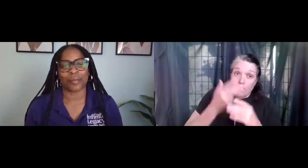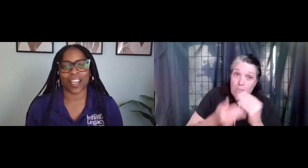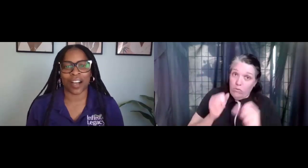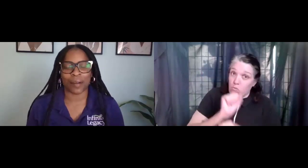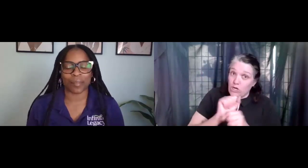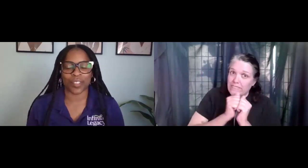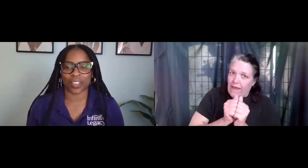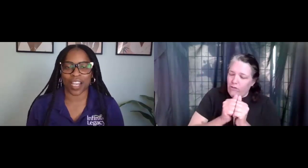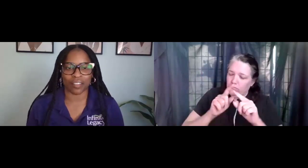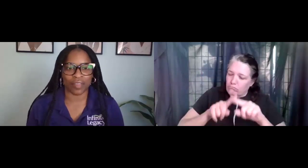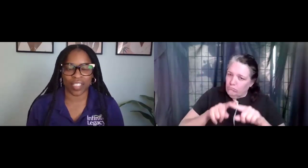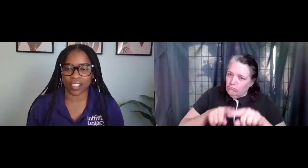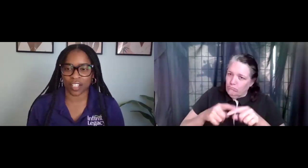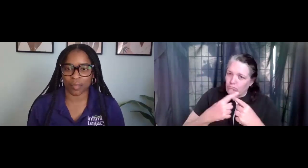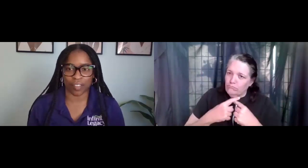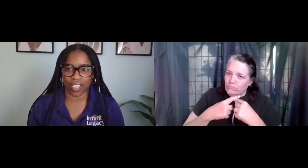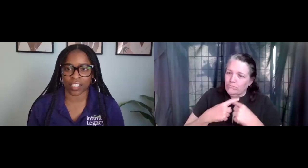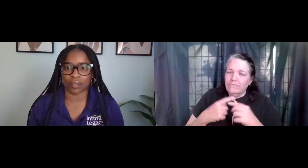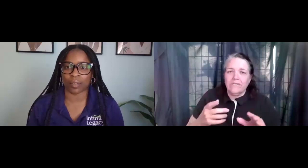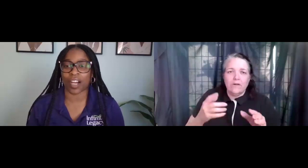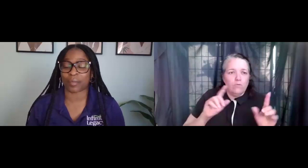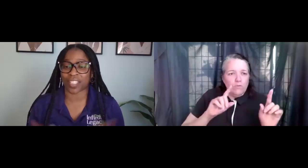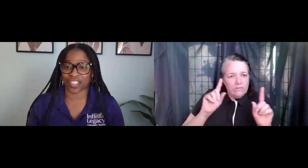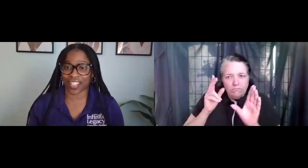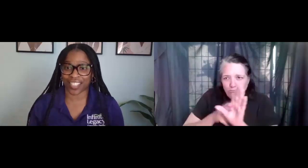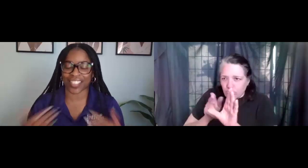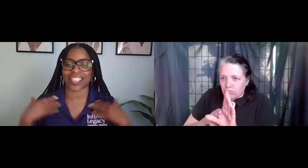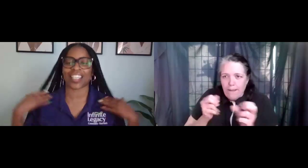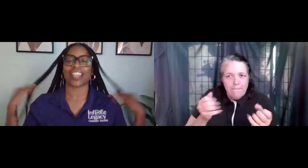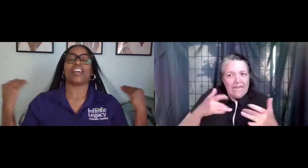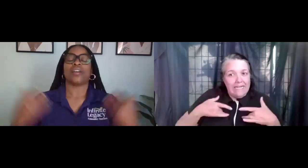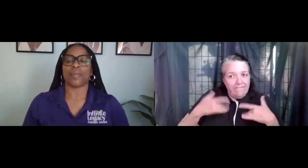We do a lot of events in the communities. Such like this.